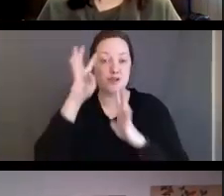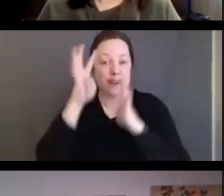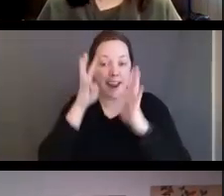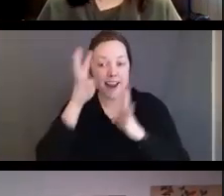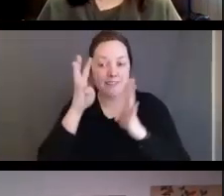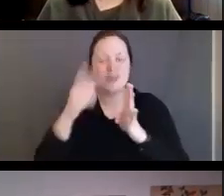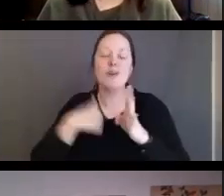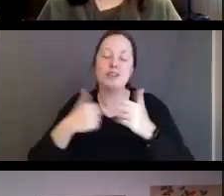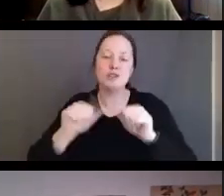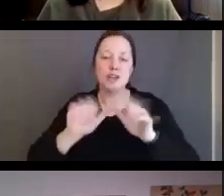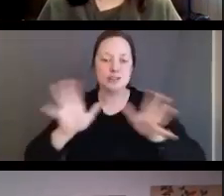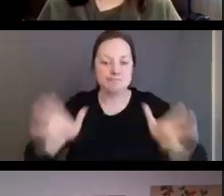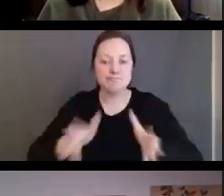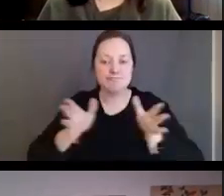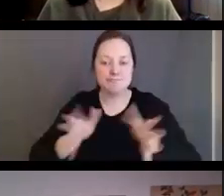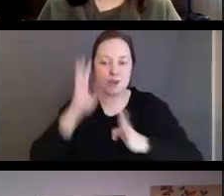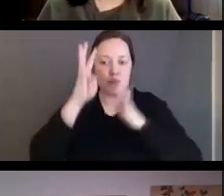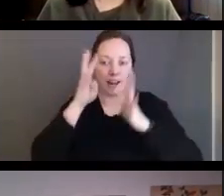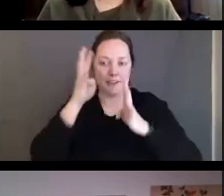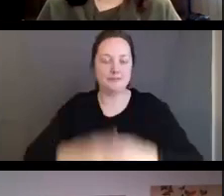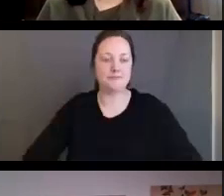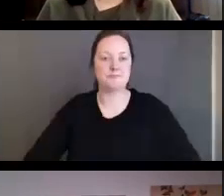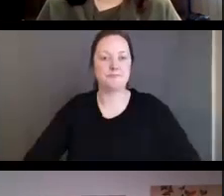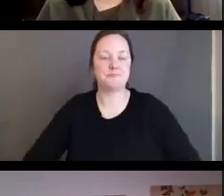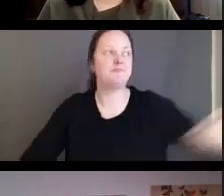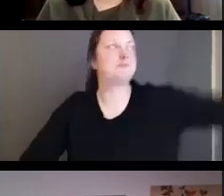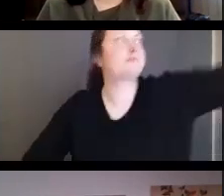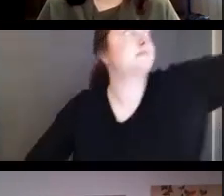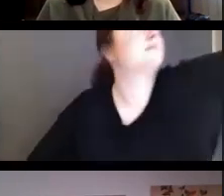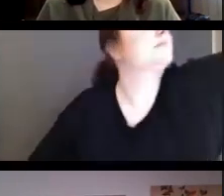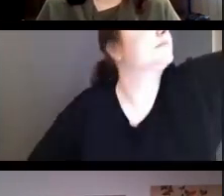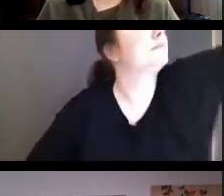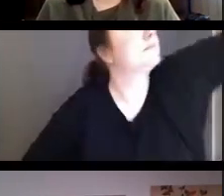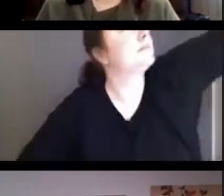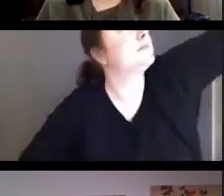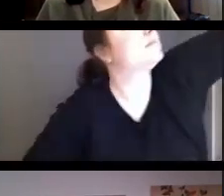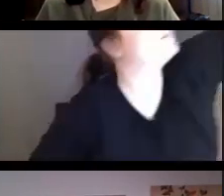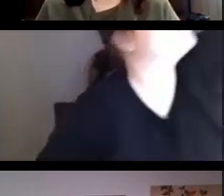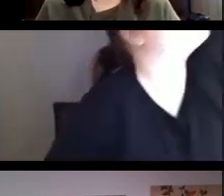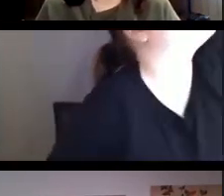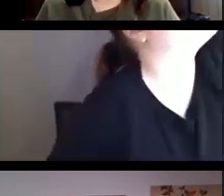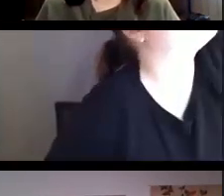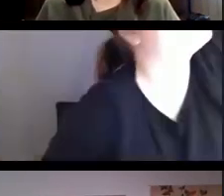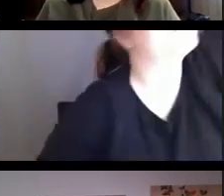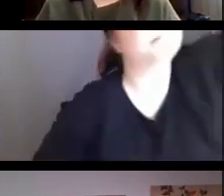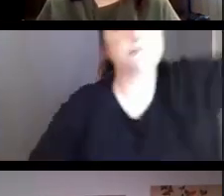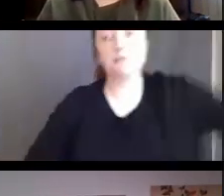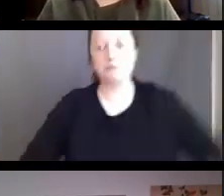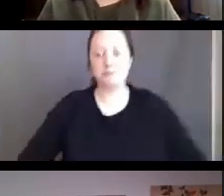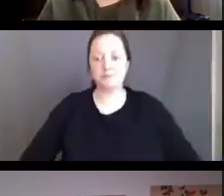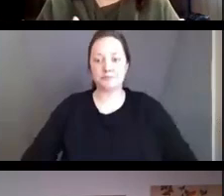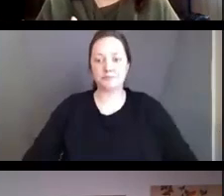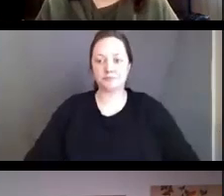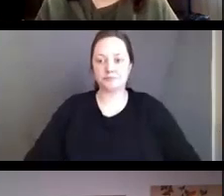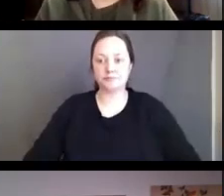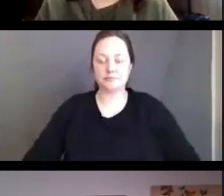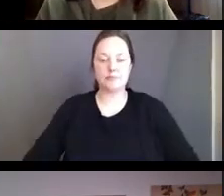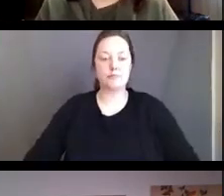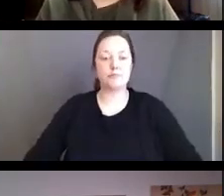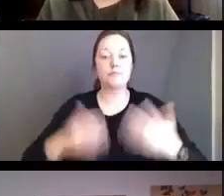You simply go down to the bottom of the pages on the right and you click this add button.